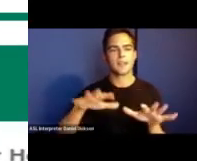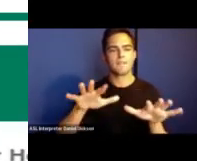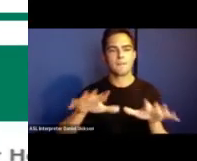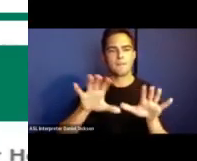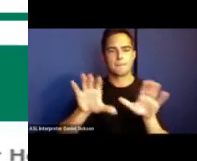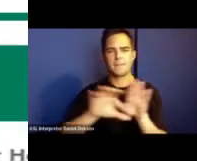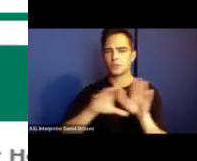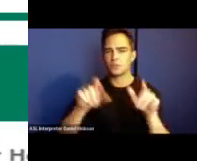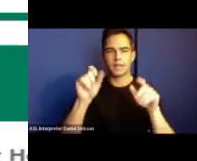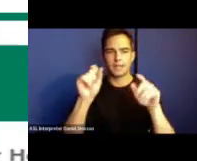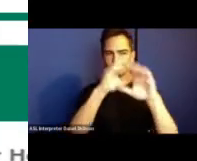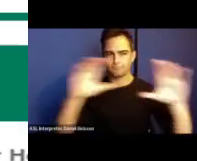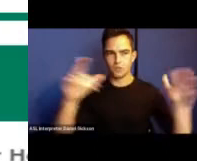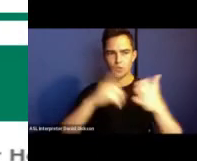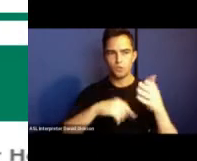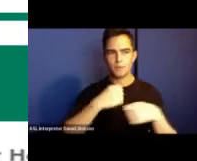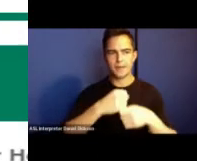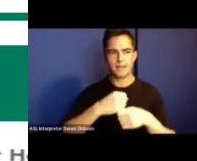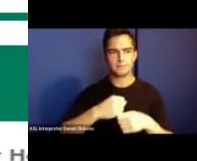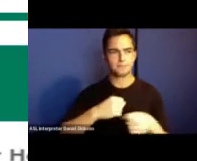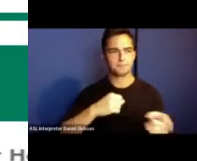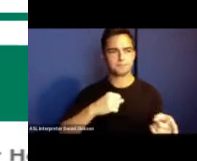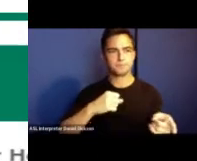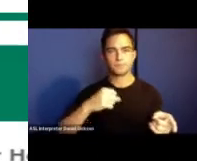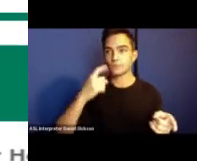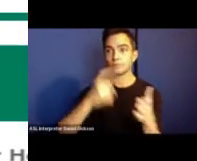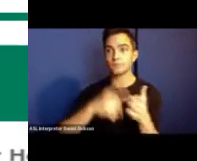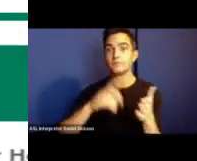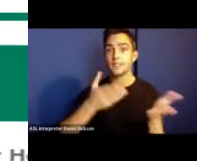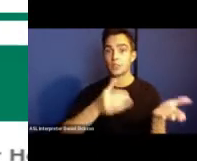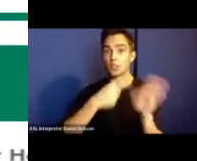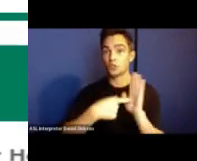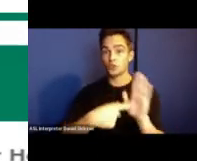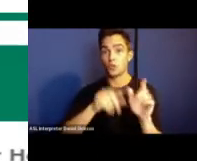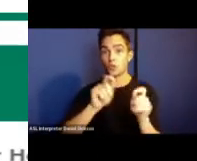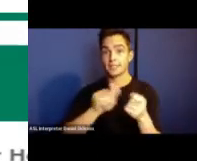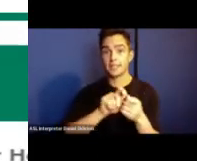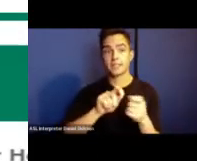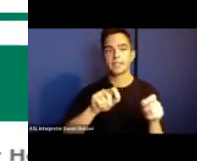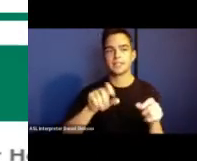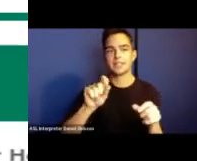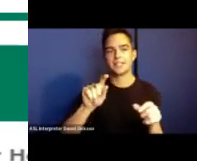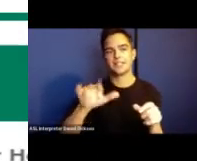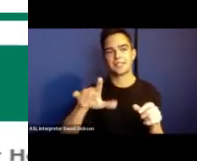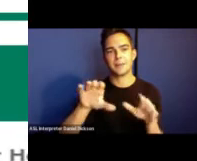up creating. And what you'll see here and doesn't exactly show it because it's still picture and, and this is a Tableau dashboard.